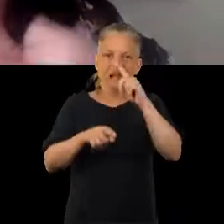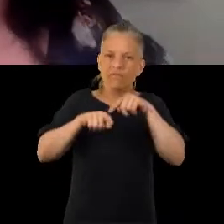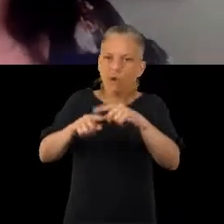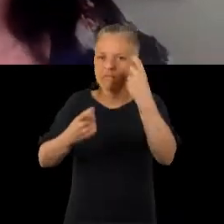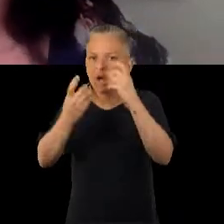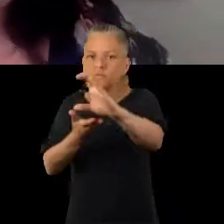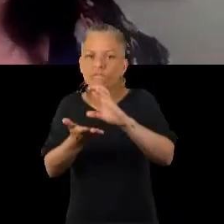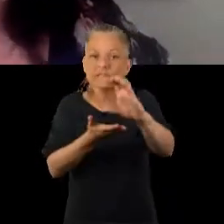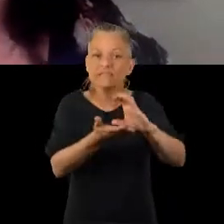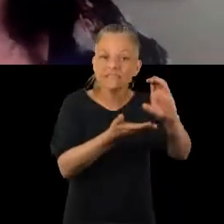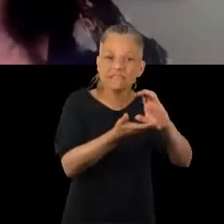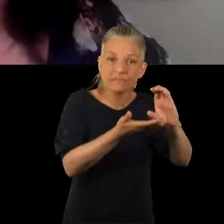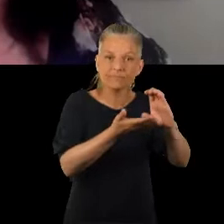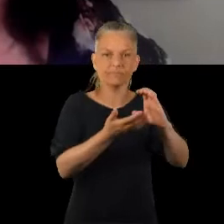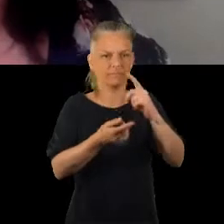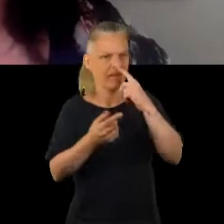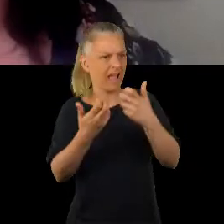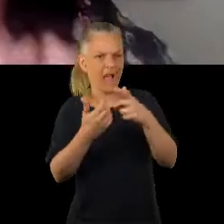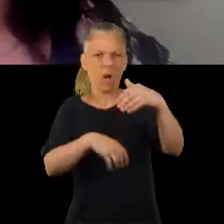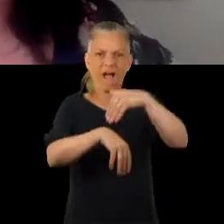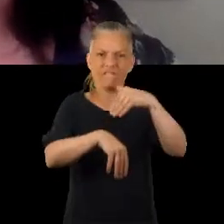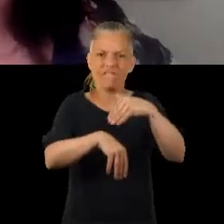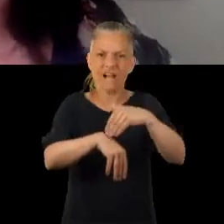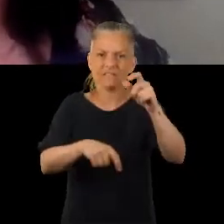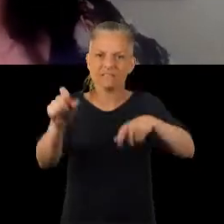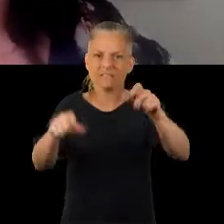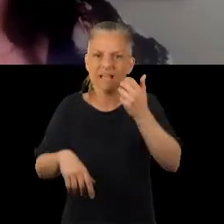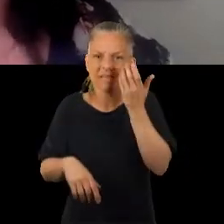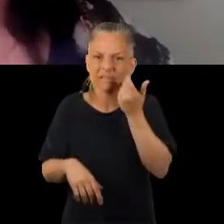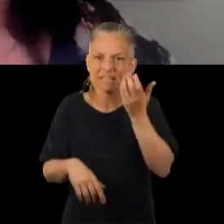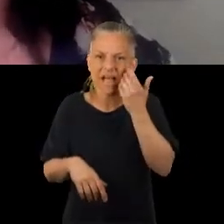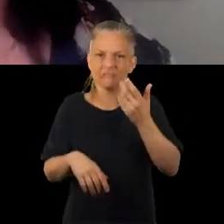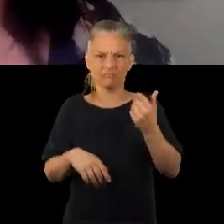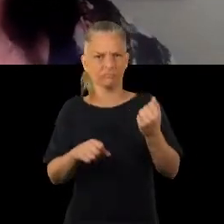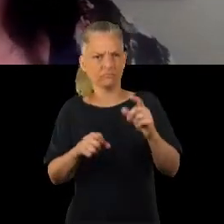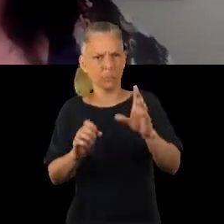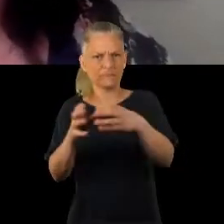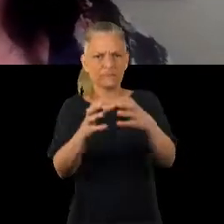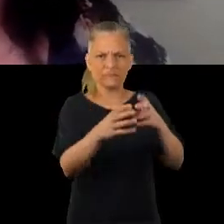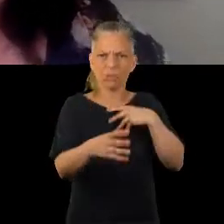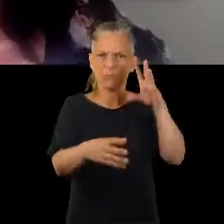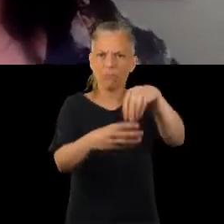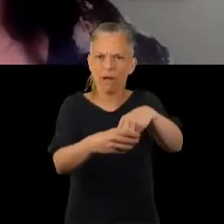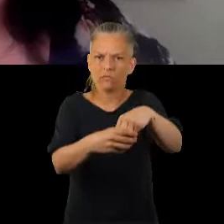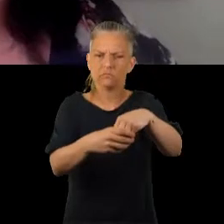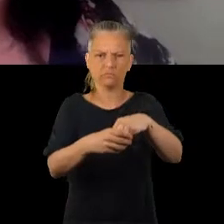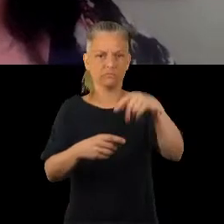lot of diagnostic language that might be difficult to understand. There’s a lot of clinical language, there’s a lot of responsibilities to your team, to the organisation.